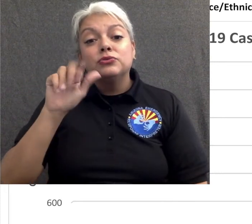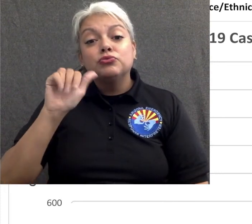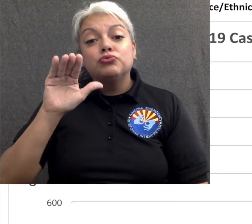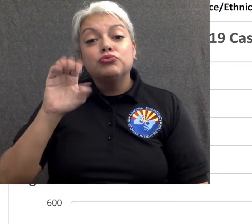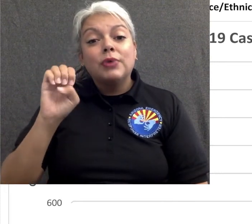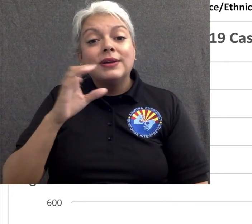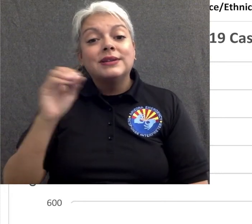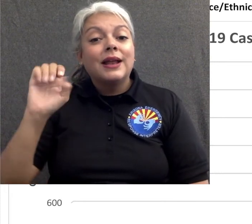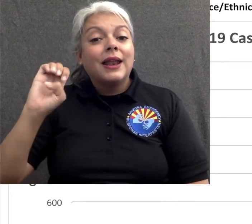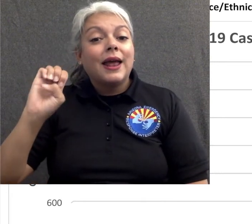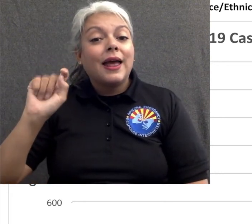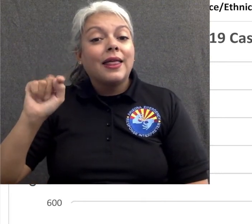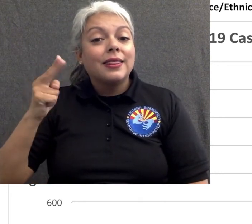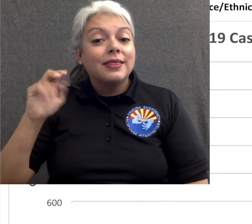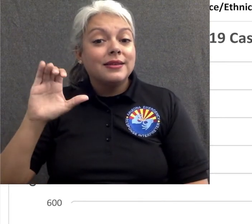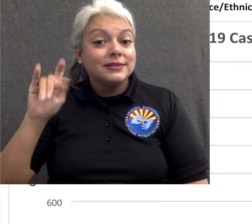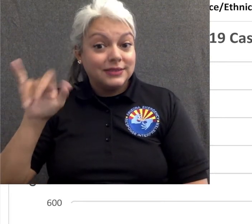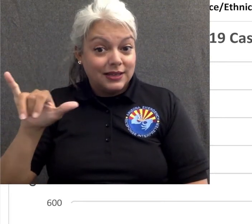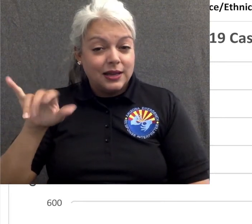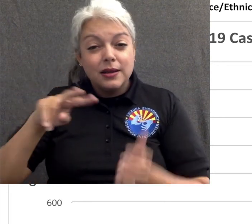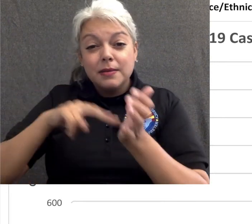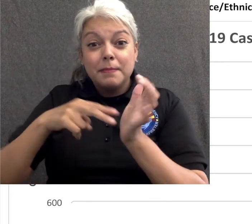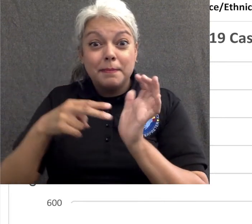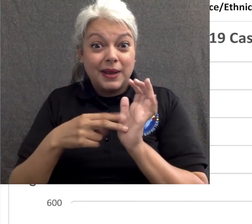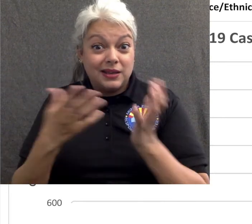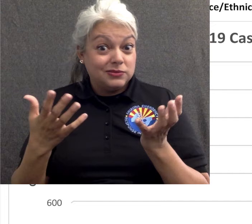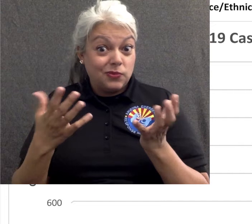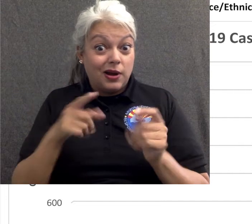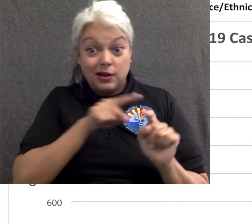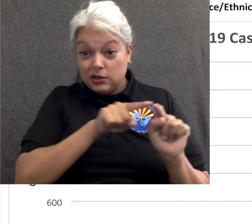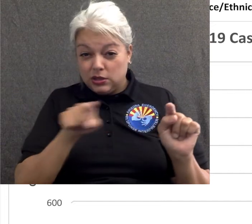the critical part about this is the unknowns so while we look at this